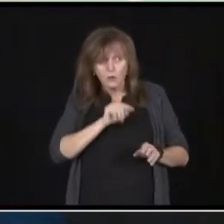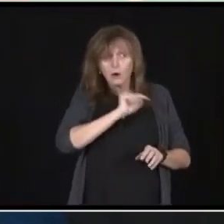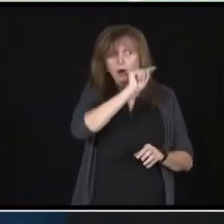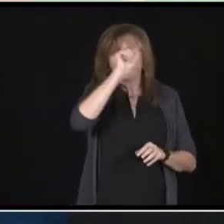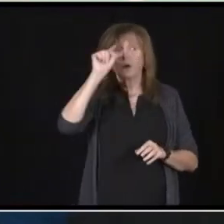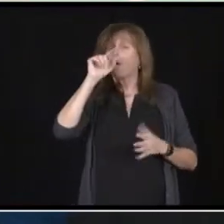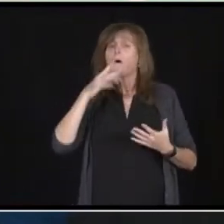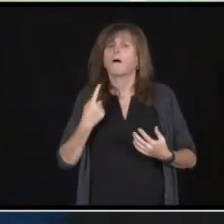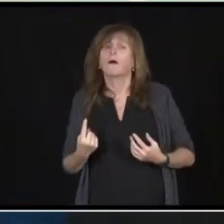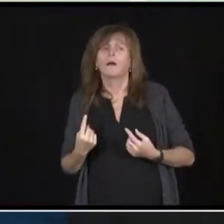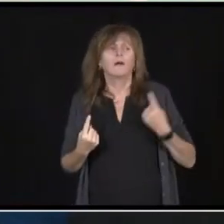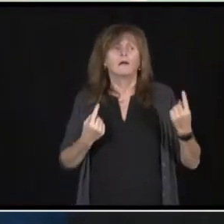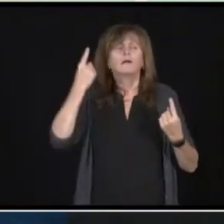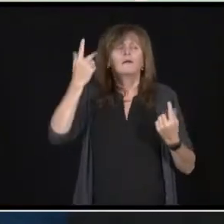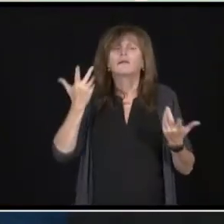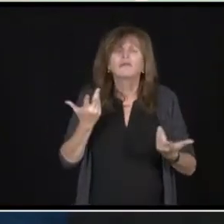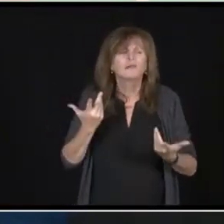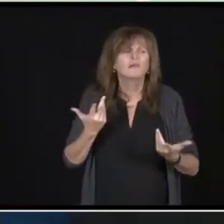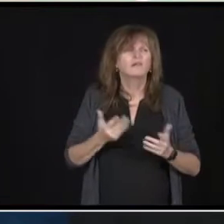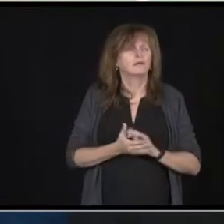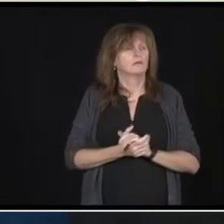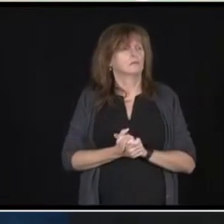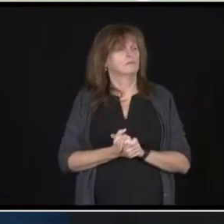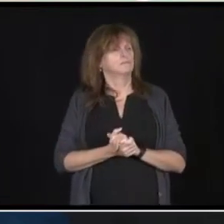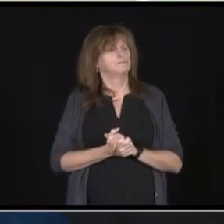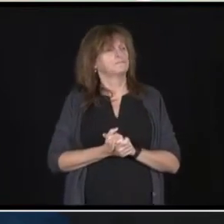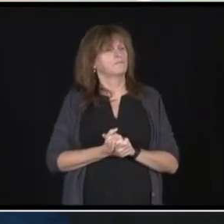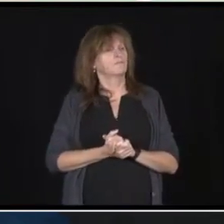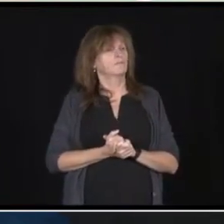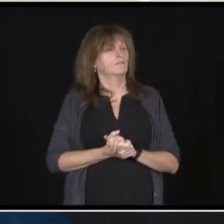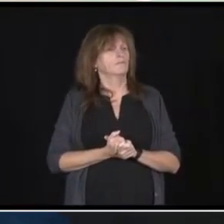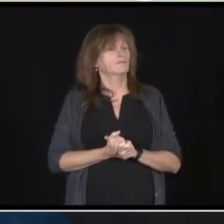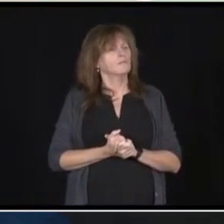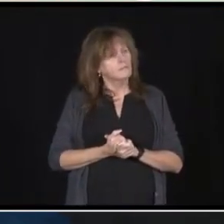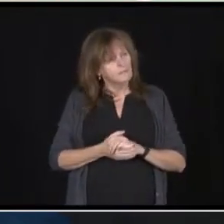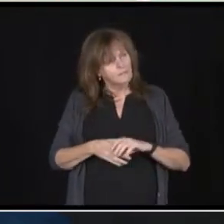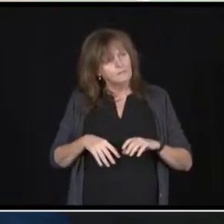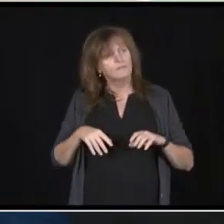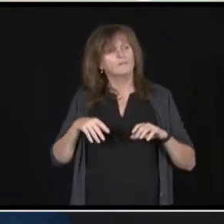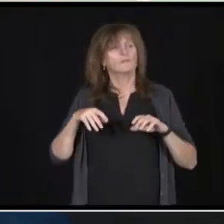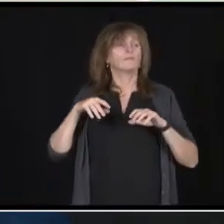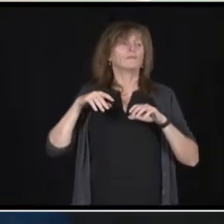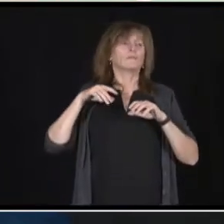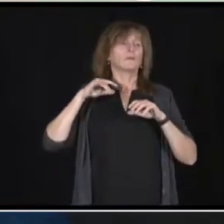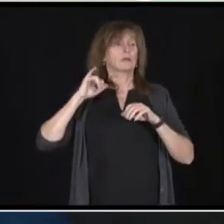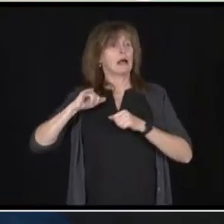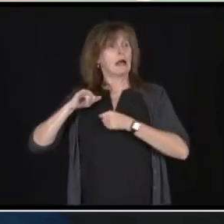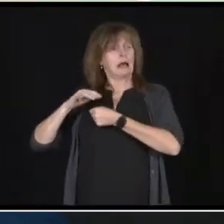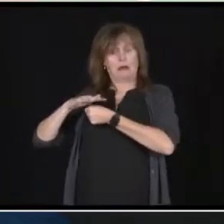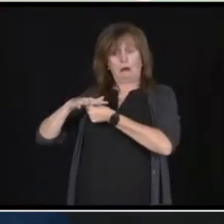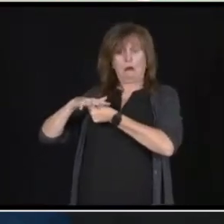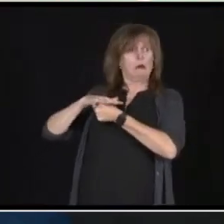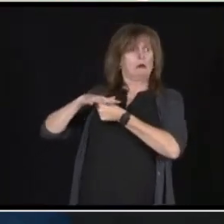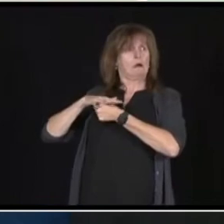And will you be looking at closing then? That is more the sector, but it is really the public spread that we